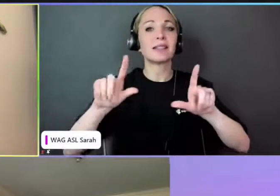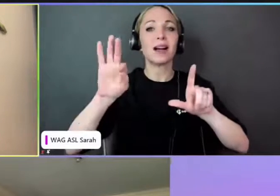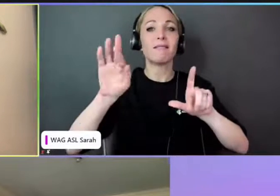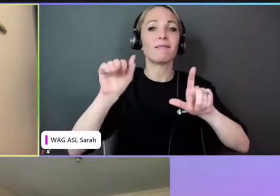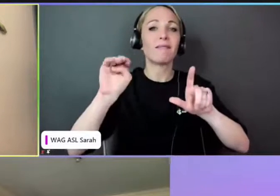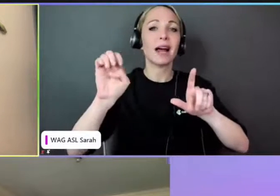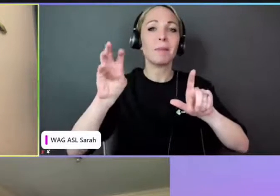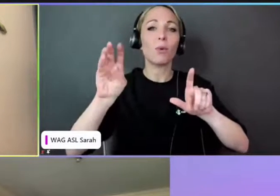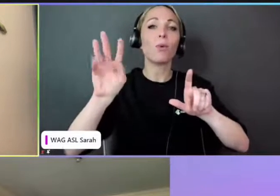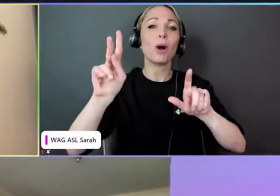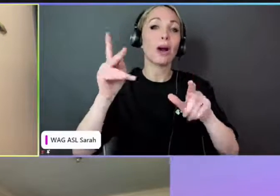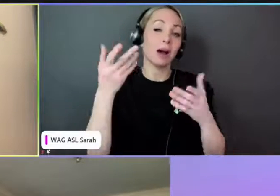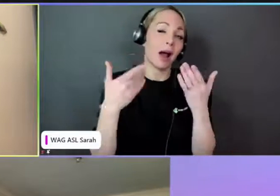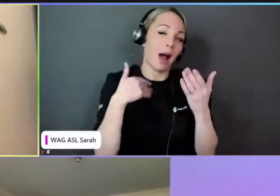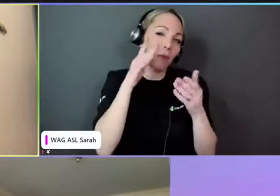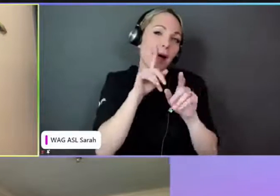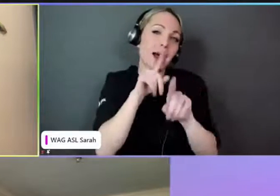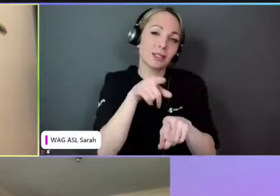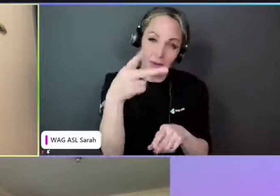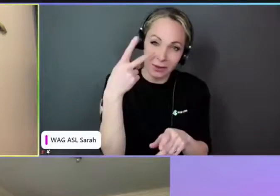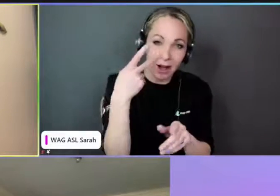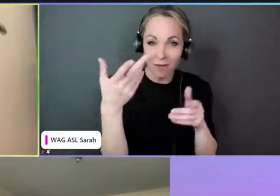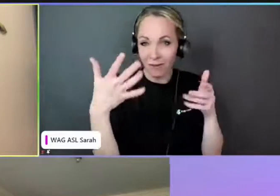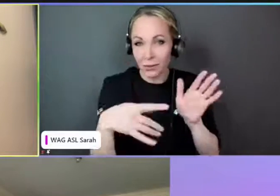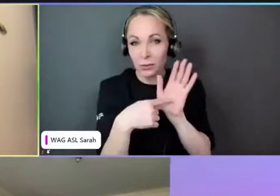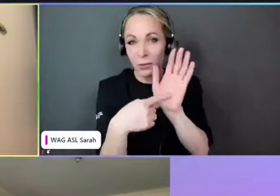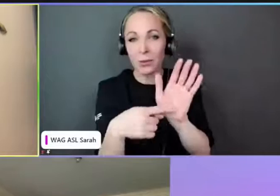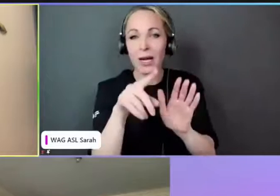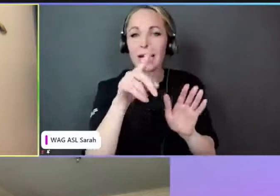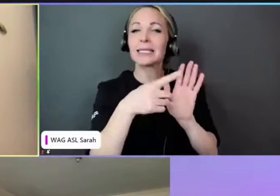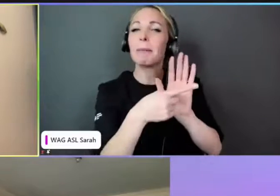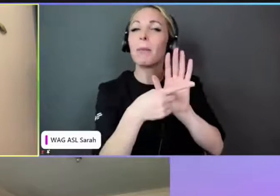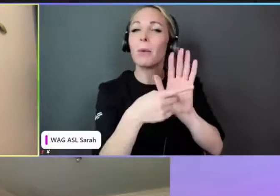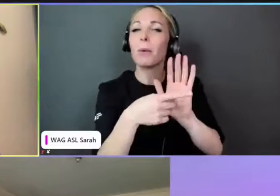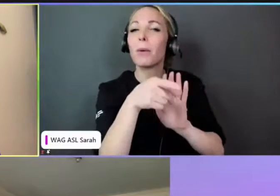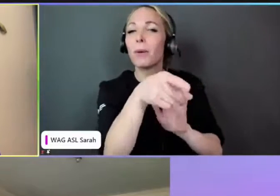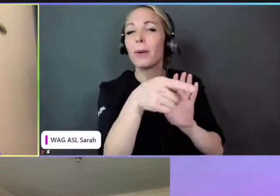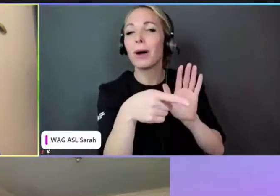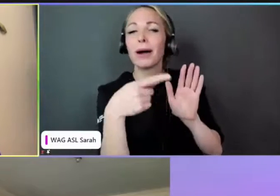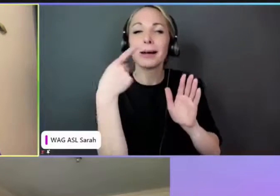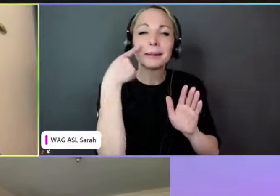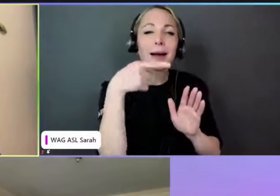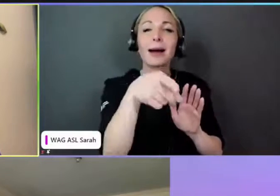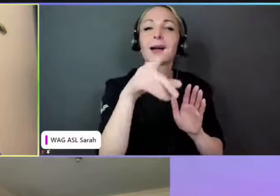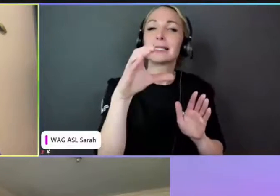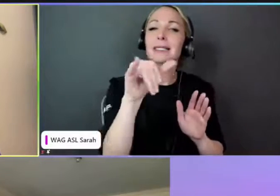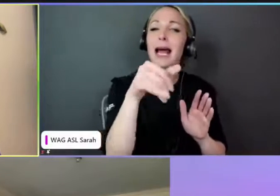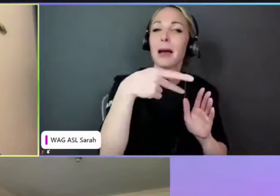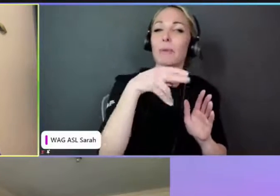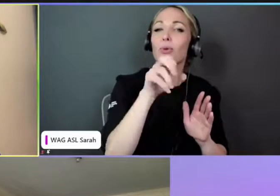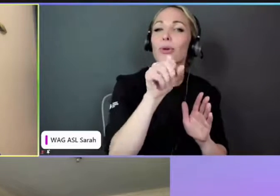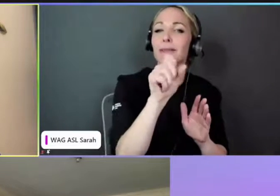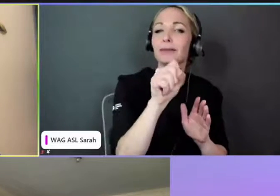we saw the demo in Cyprus, we know that's a super common tool people are using a lot these days. We're also working on integrations with a bunch